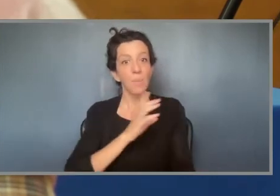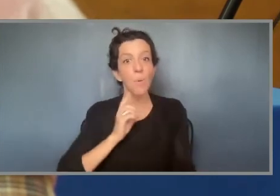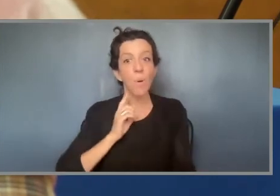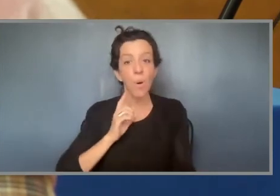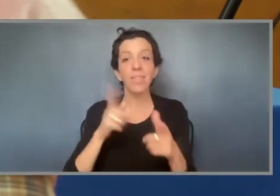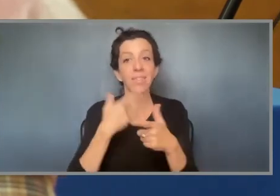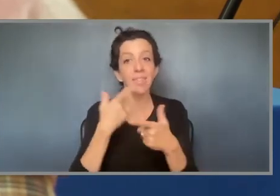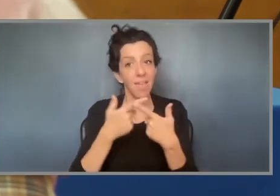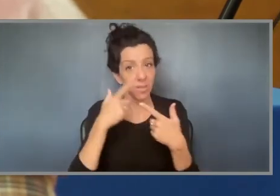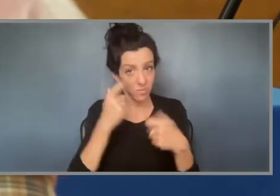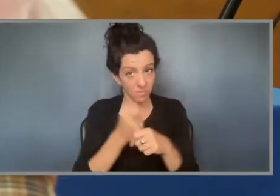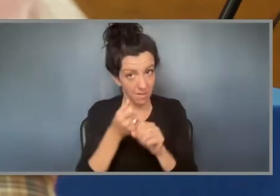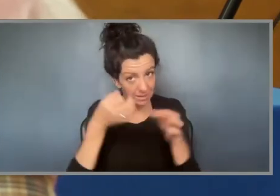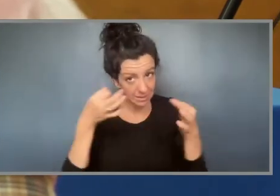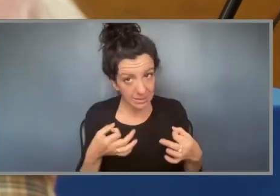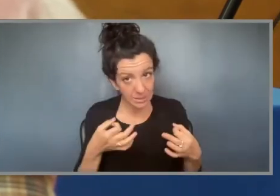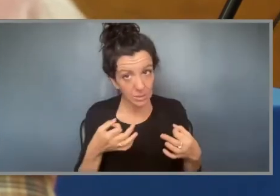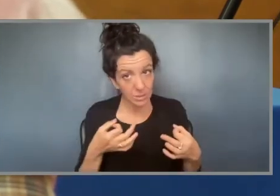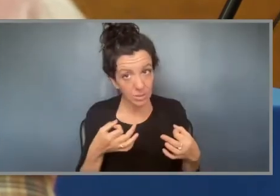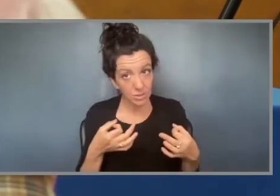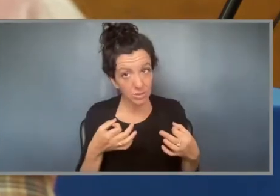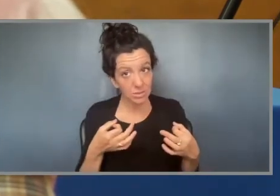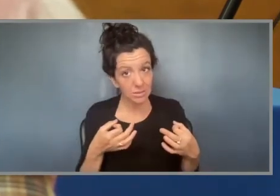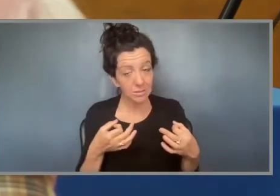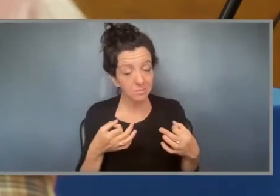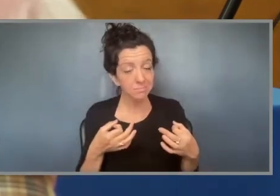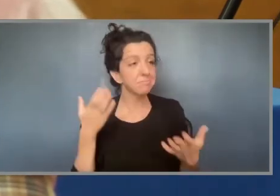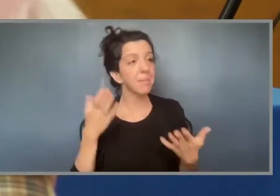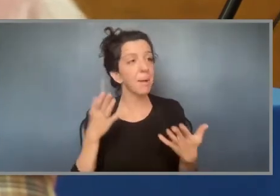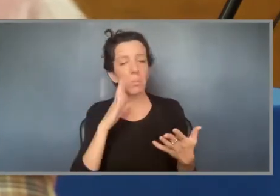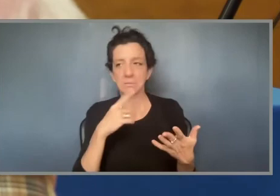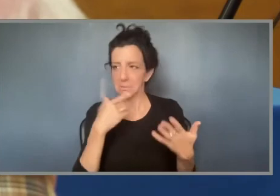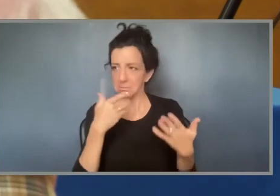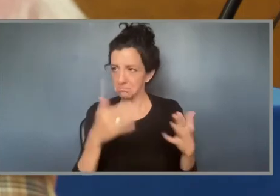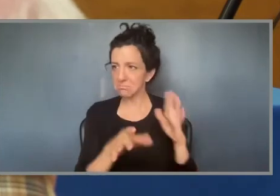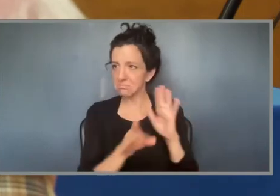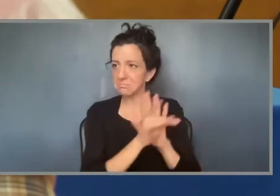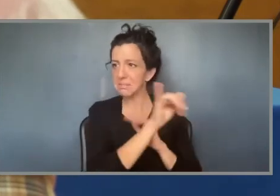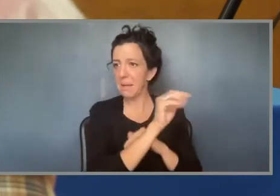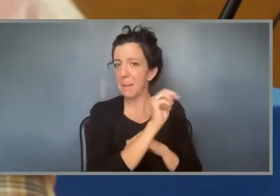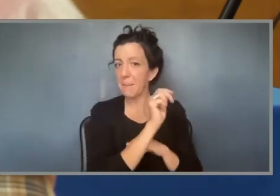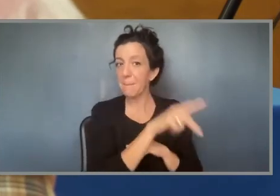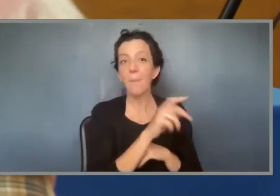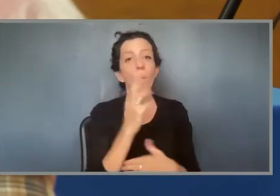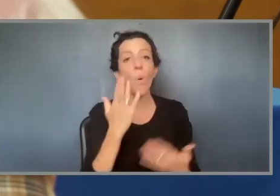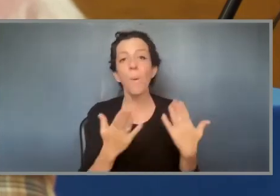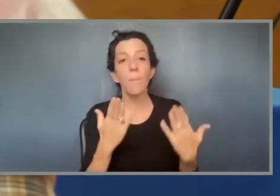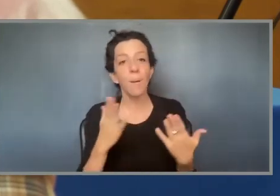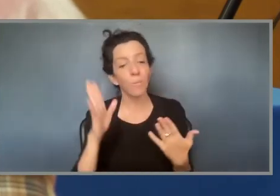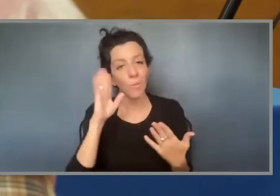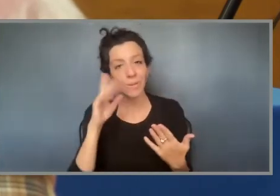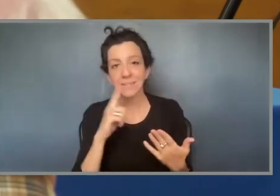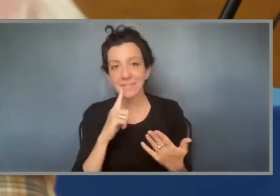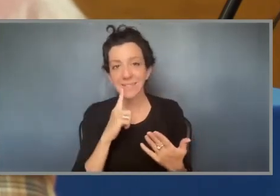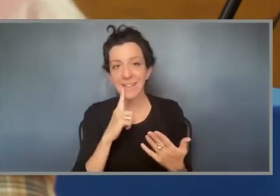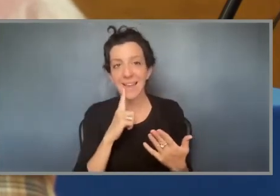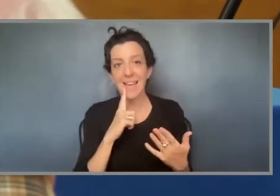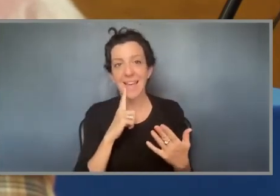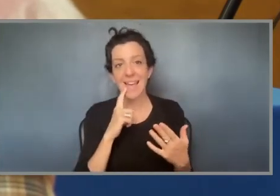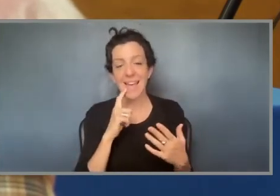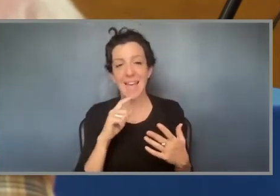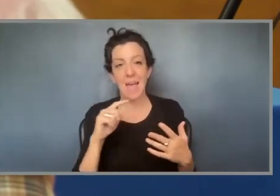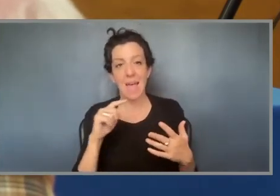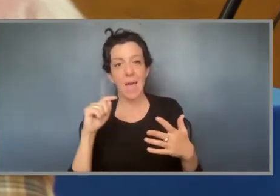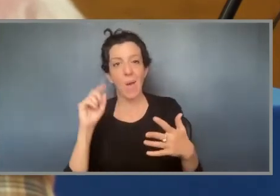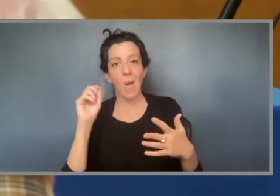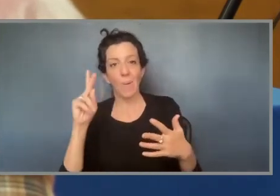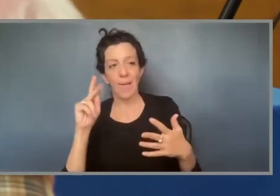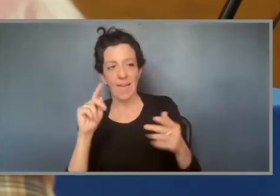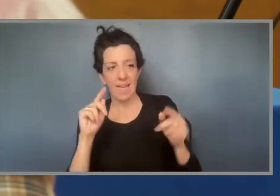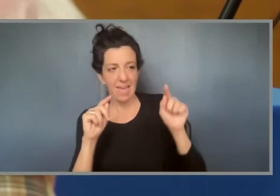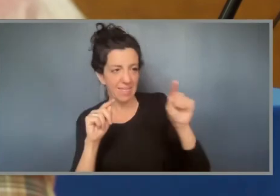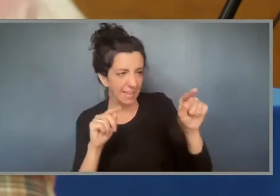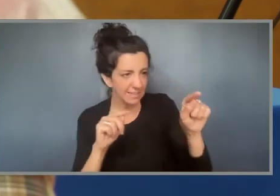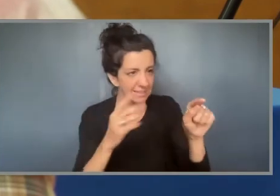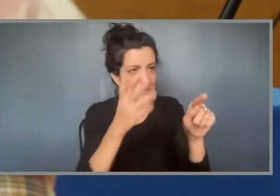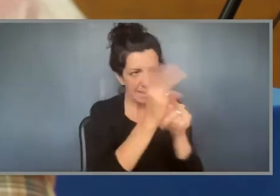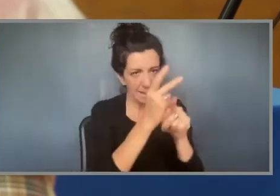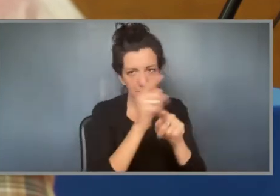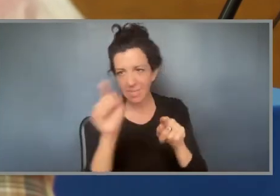Studio: And then the the board like I said, will either make a decision and say we're going in this direction or say okay let's